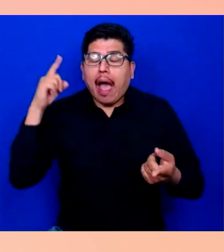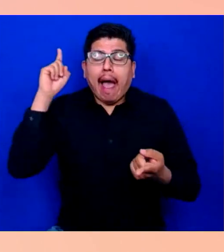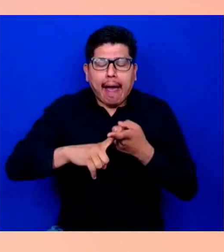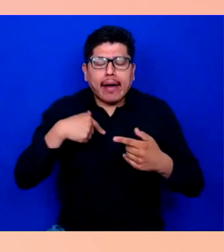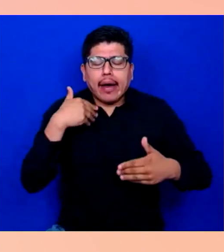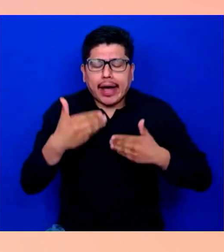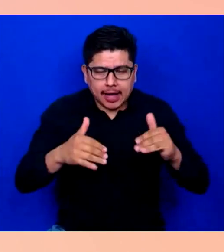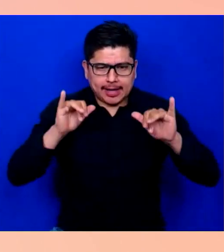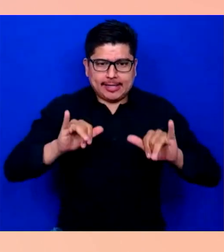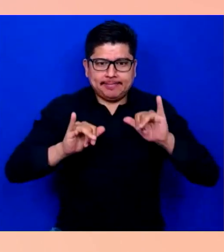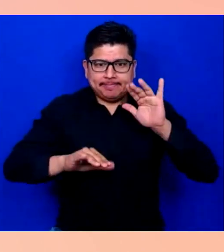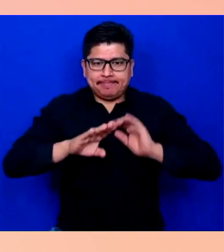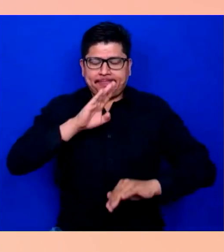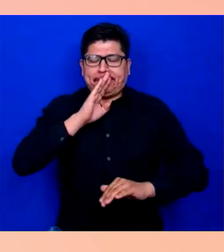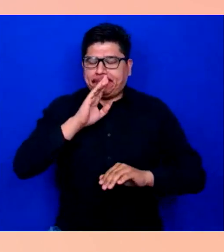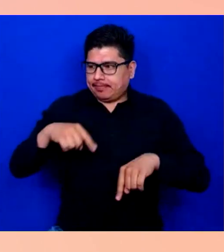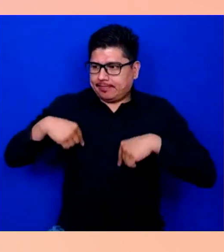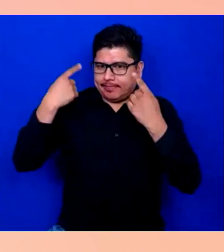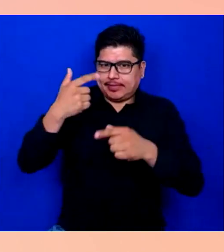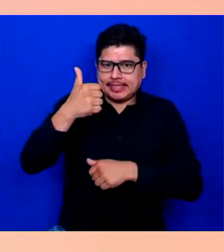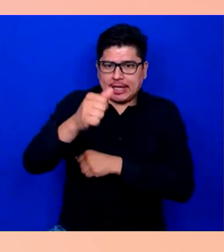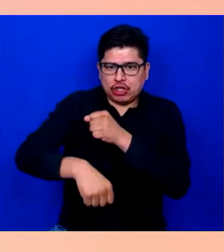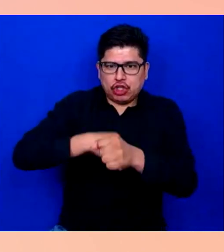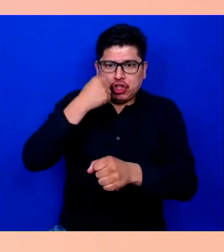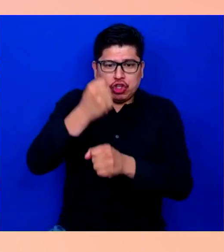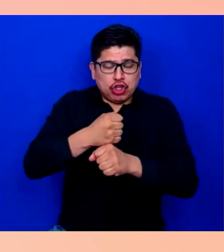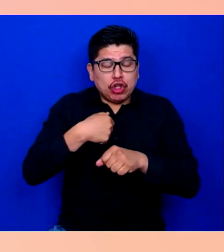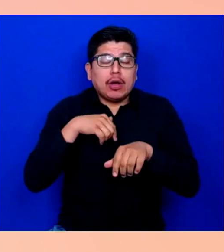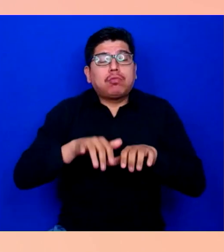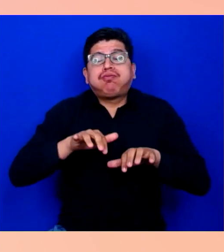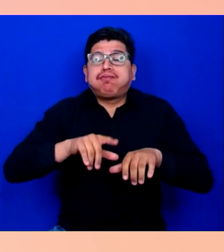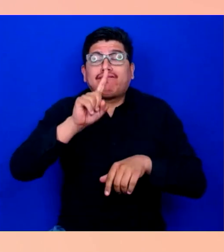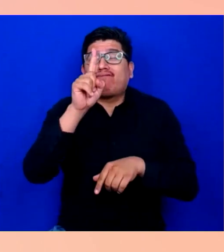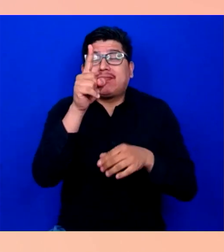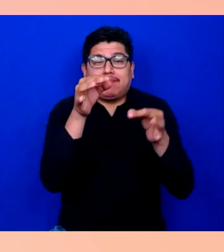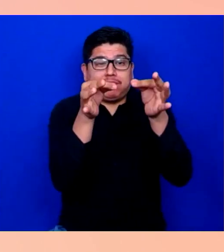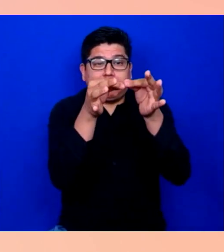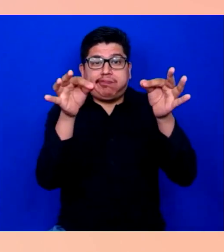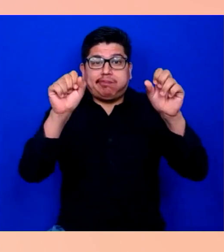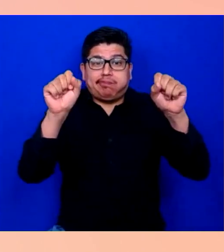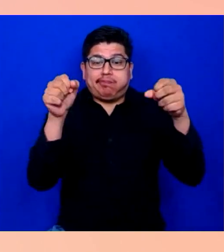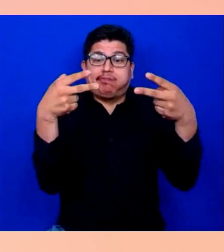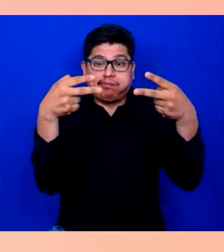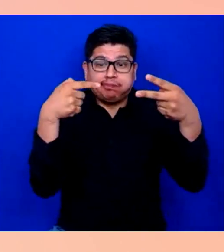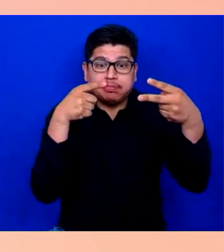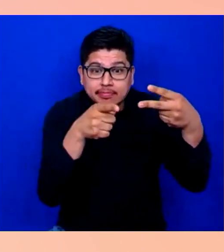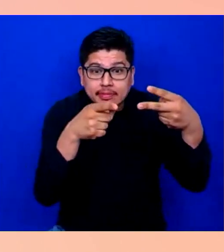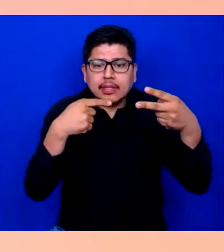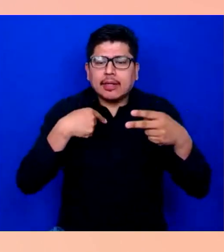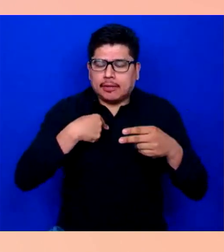after I wrote my first line of code, I was diagnosed with severe repetitive stress injury, early onset arthritis,